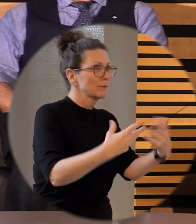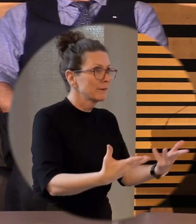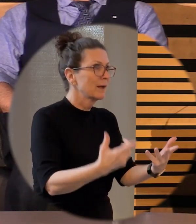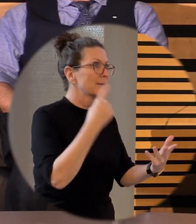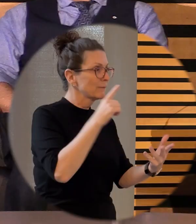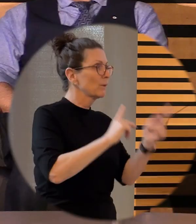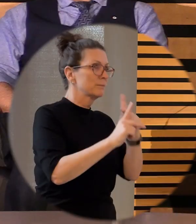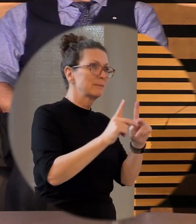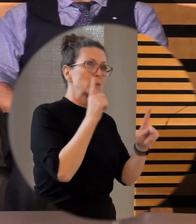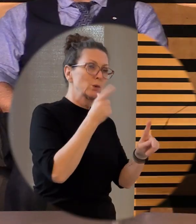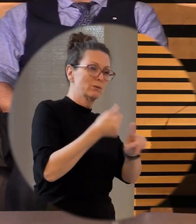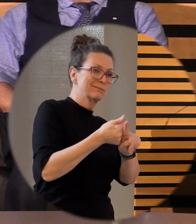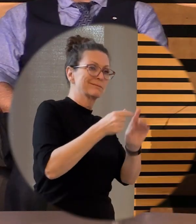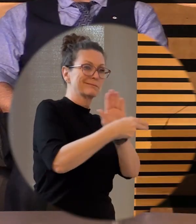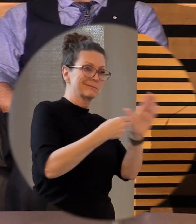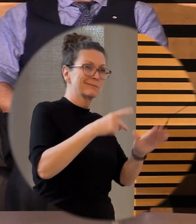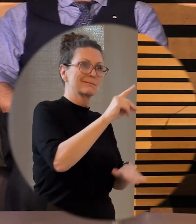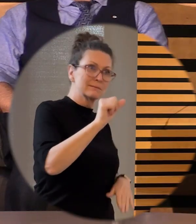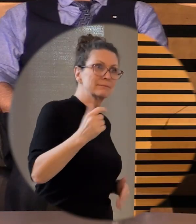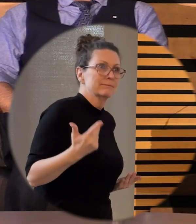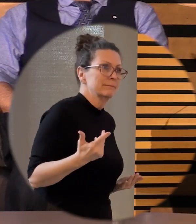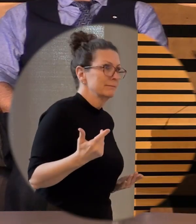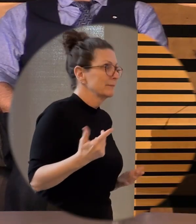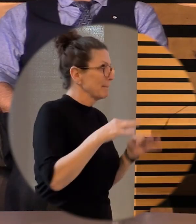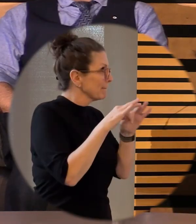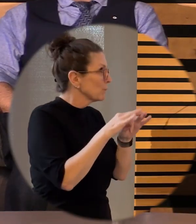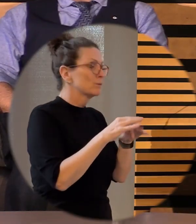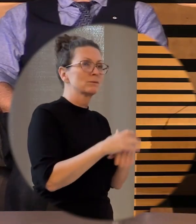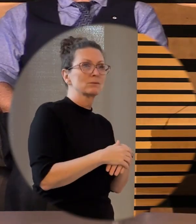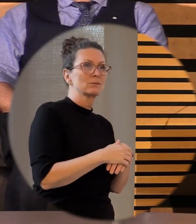contracts to organizations that support persons with disabilities. You know if they're if they're